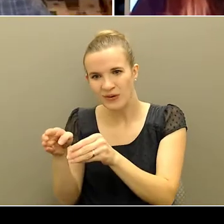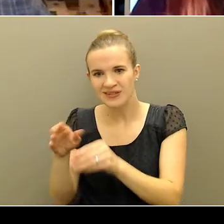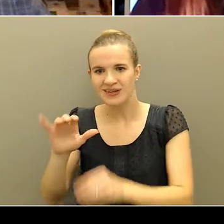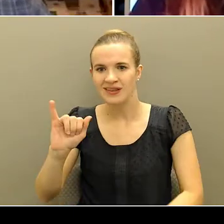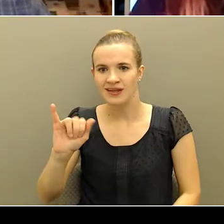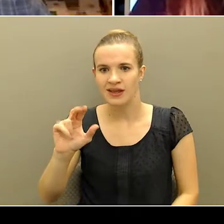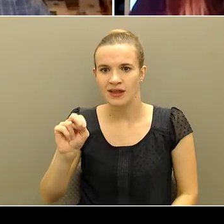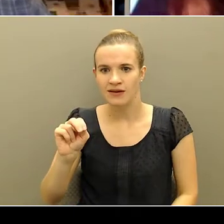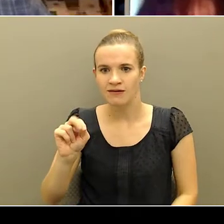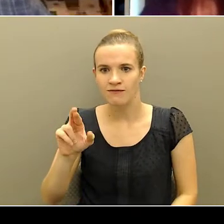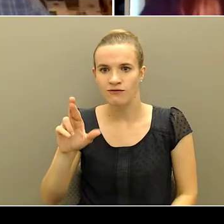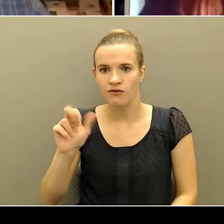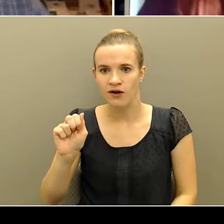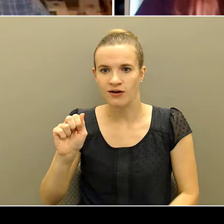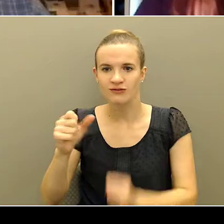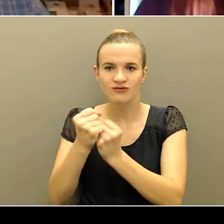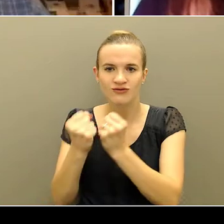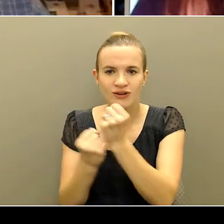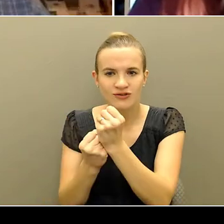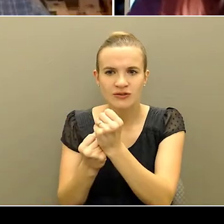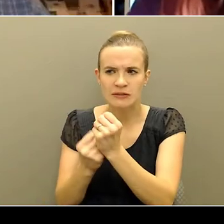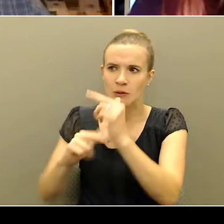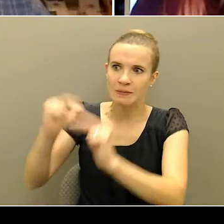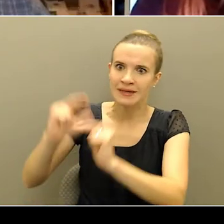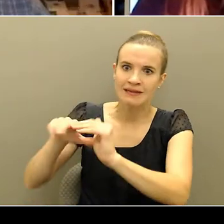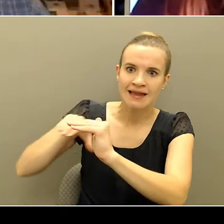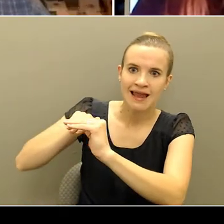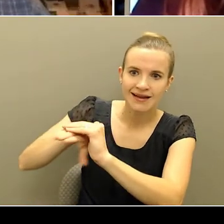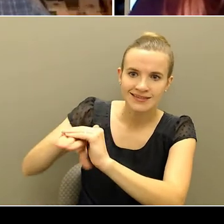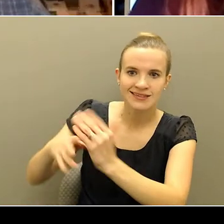know, includes everybody and accessibility is more about people with